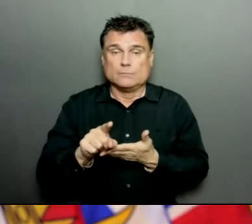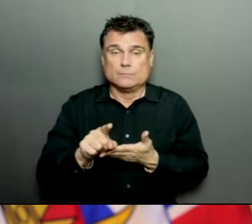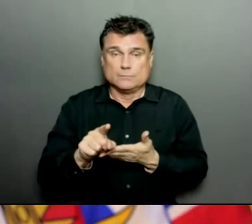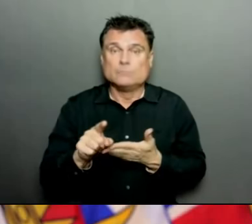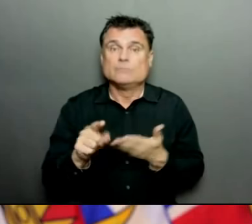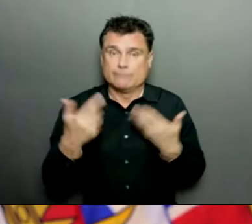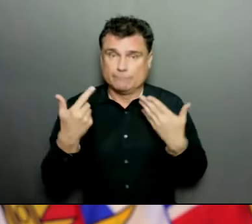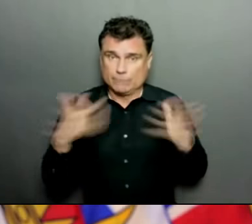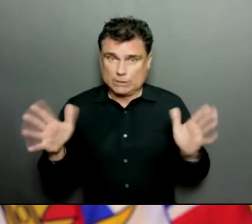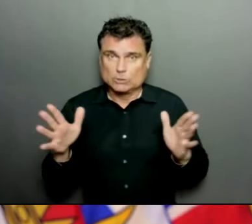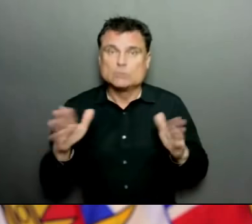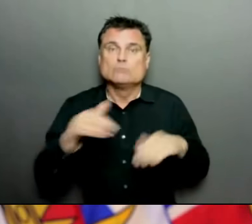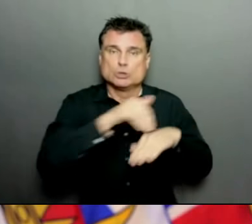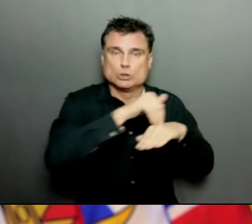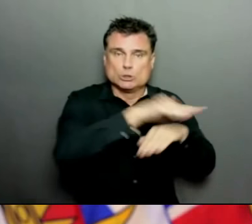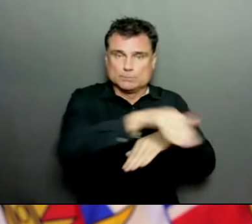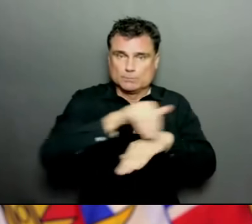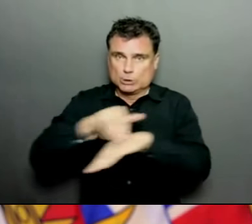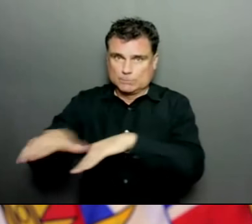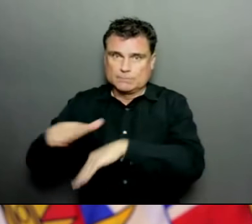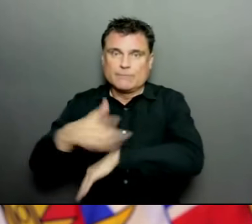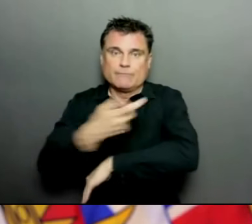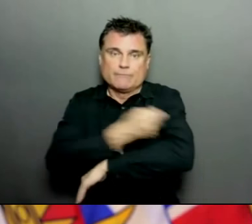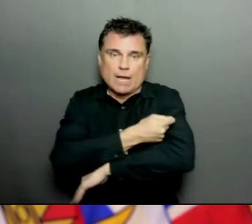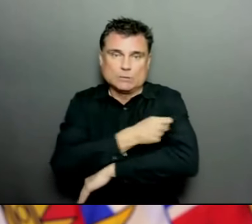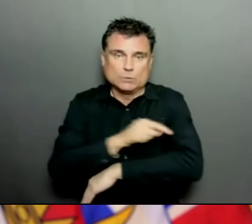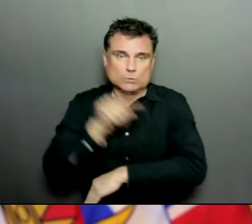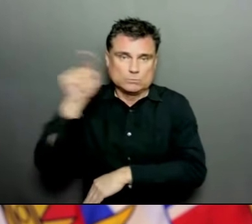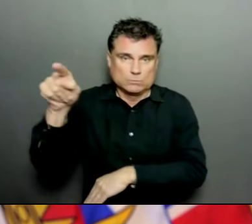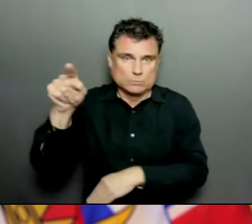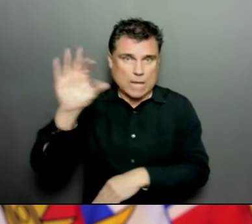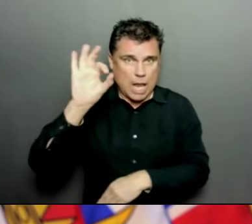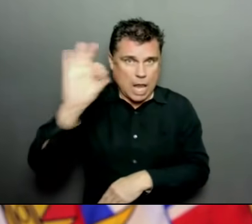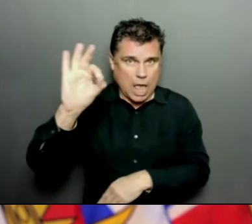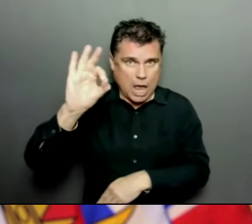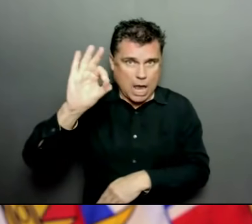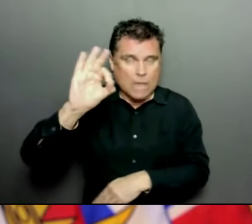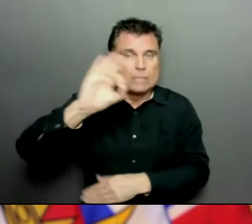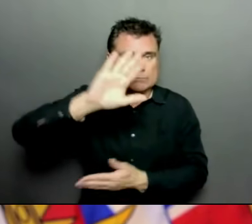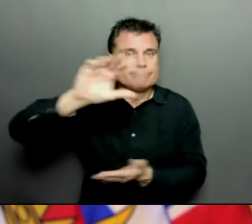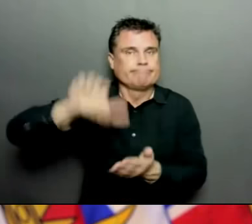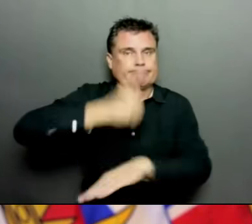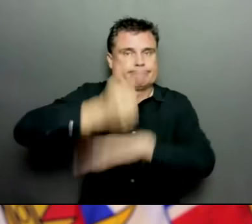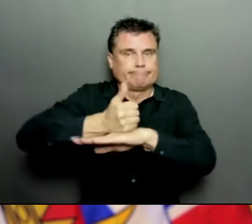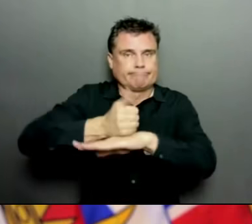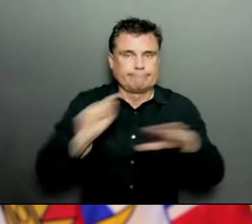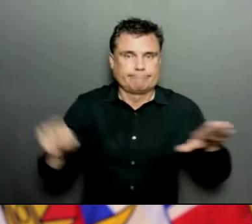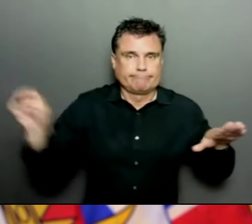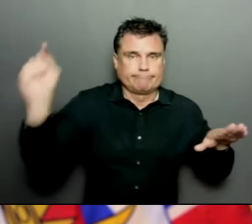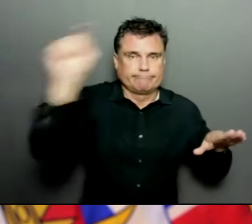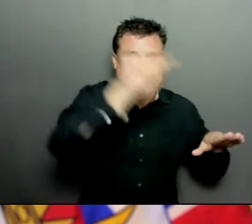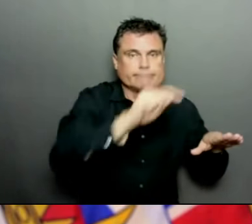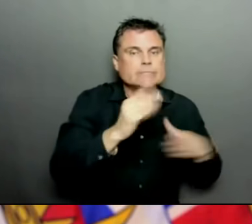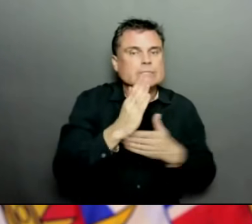are still in the lower mainland. There's a couple of sites on Vancouver Island and